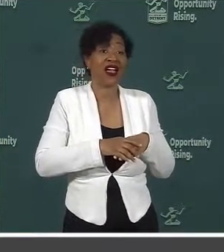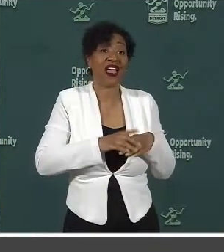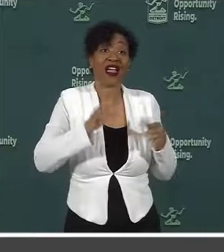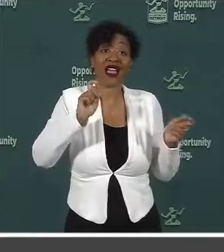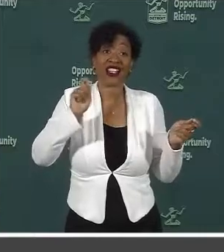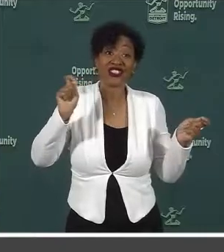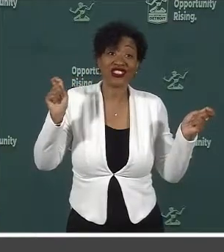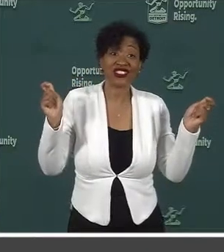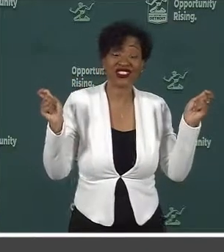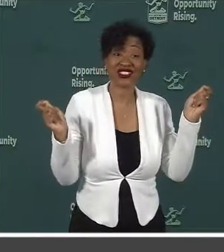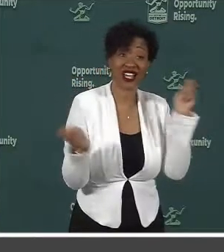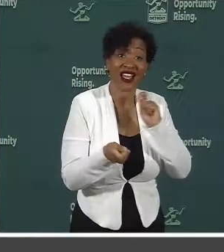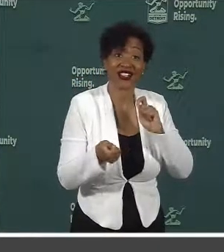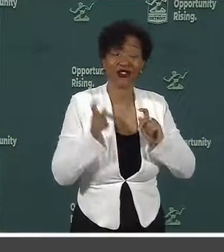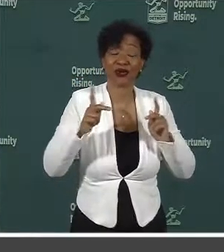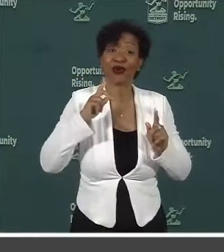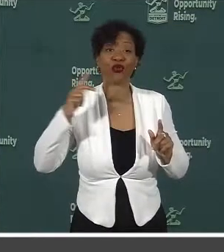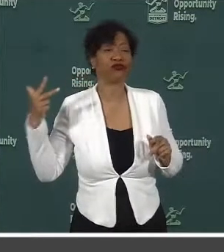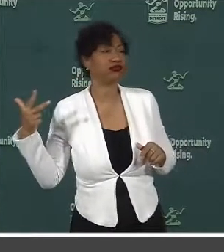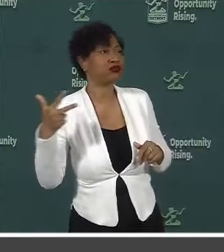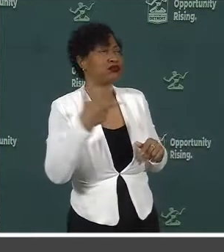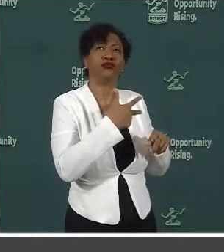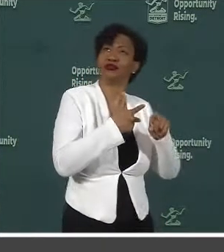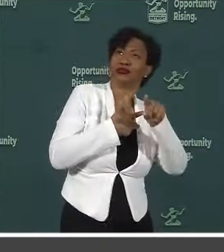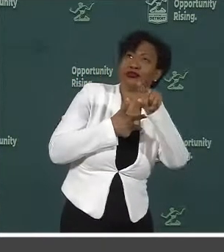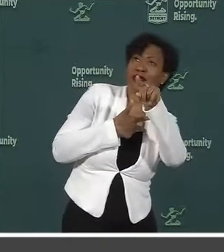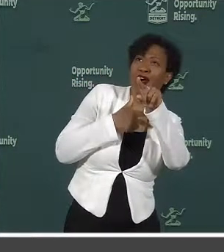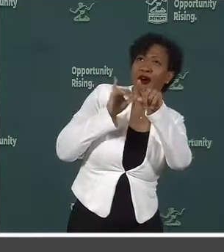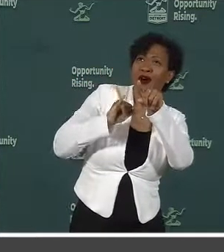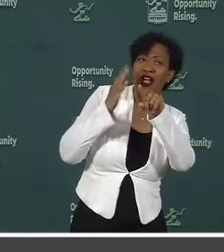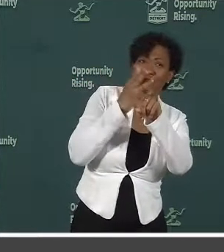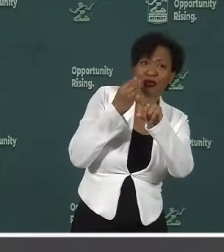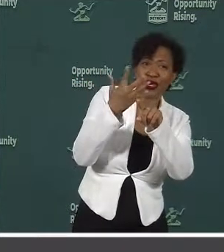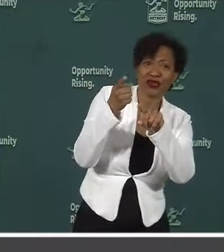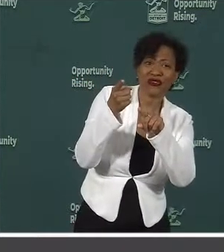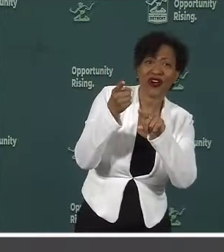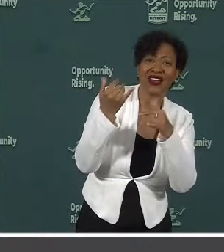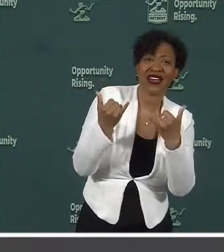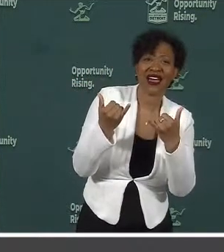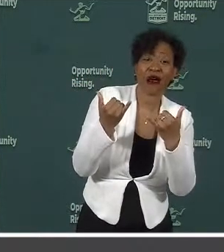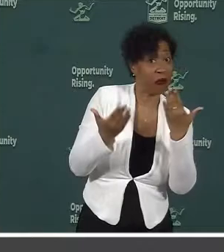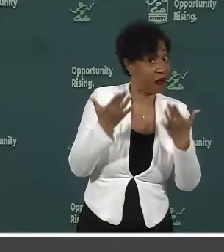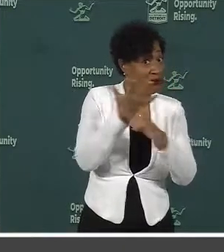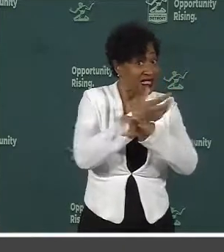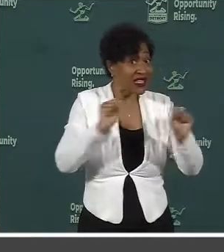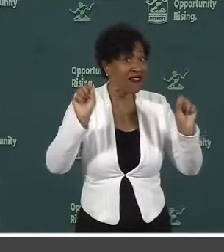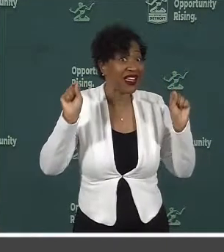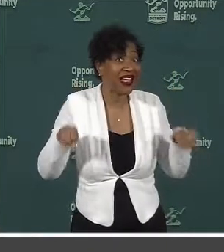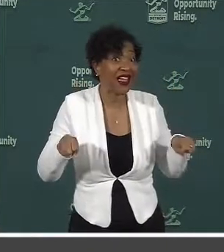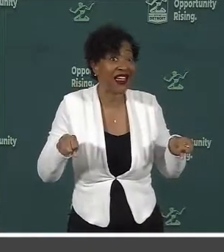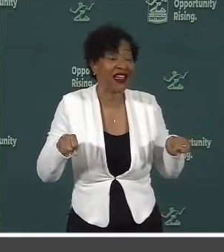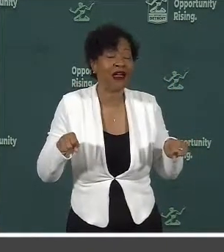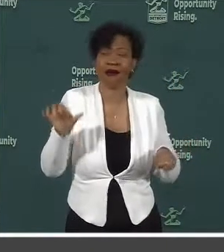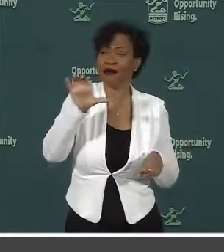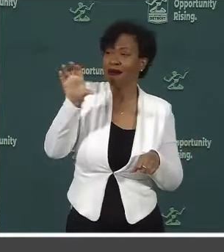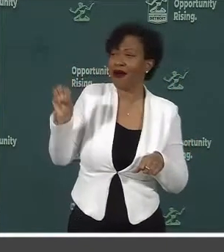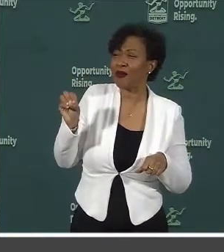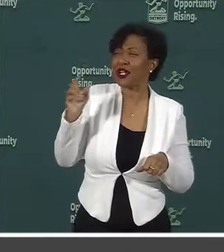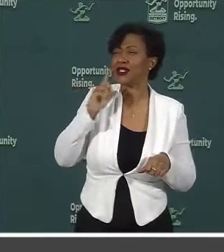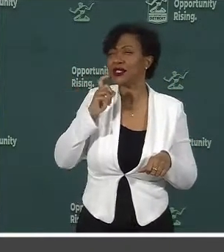DRIVING BY SAYING YOU KNOW THAT TRAIN STATION IS BEAUTIFUL MAYBE IT CAN BE SAVED AND NOW COMPANIES STARTED TO COME THROUGH AND SAY MAYBE THIS HAS